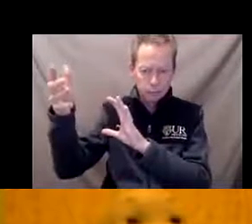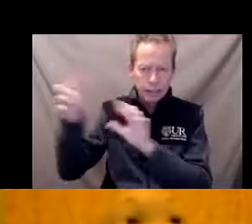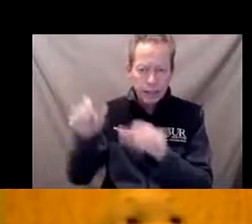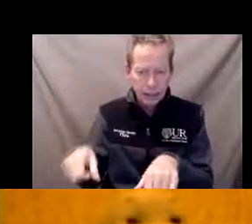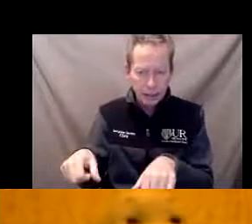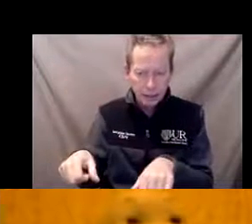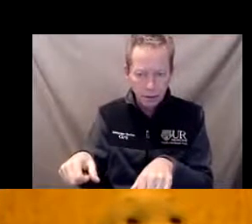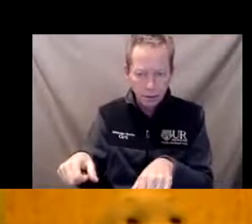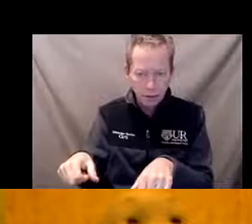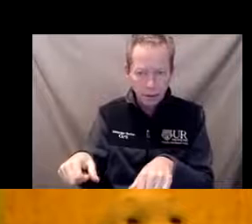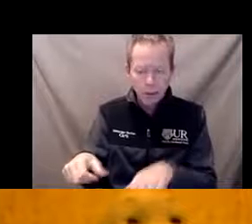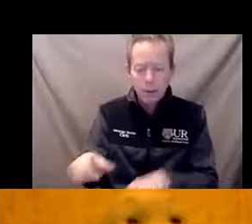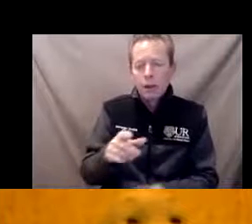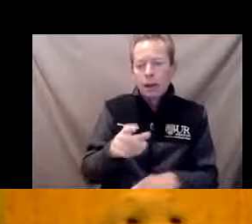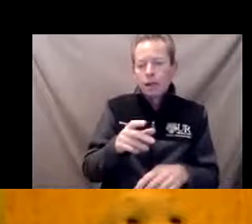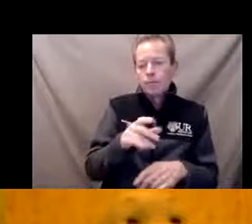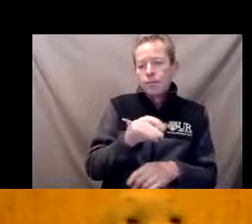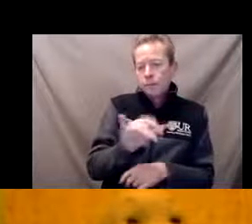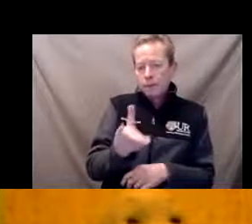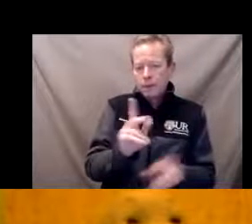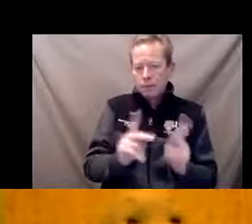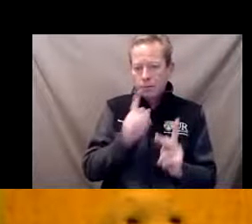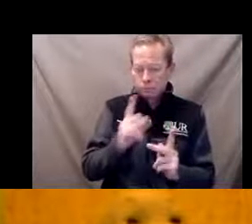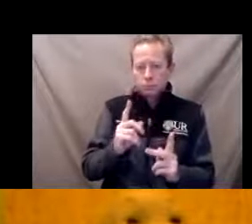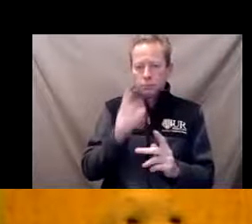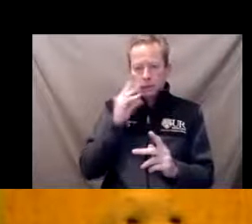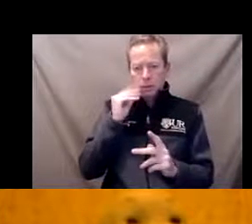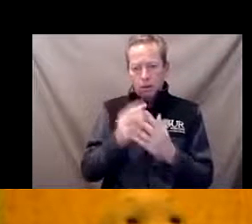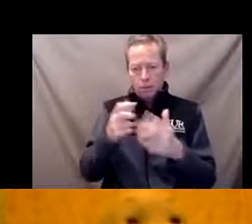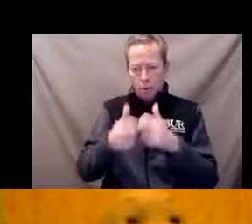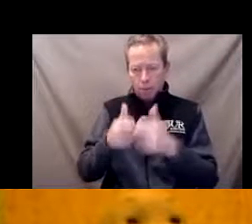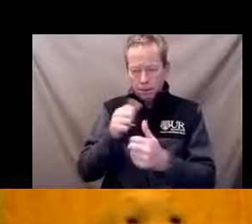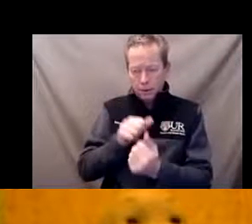and they really have a lot of problems and we often see the challenging behaviors come